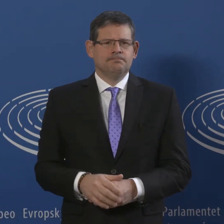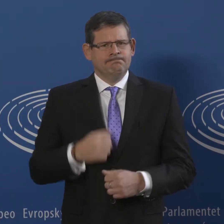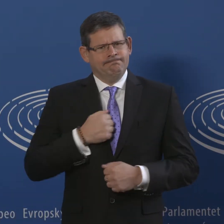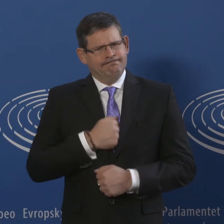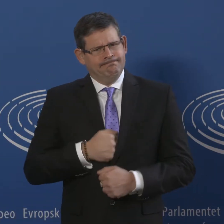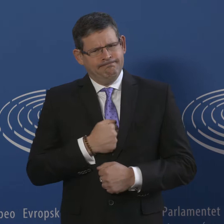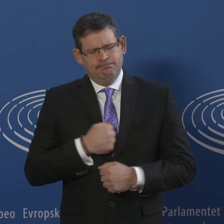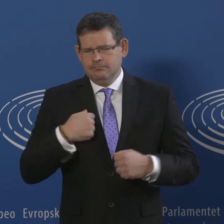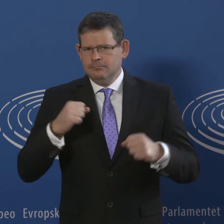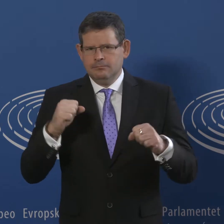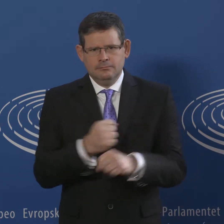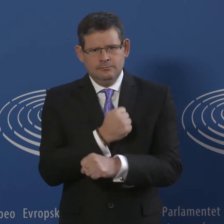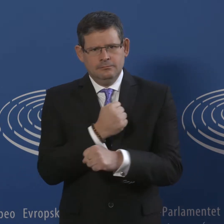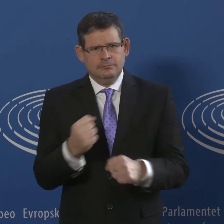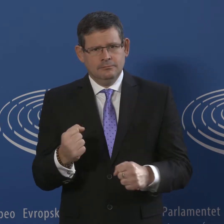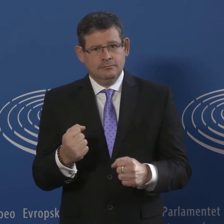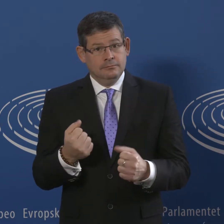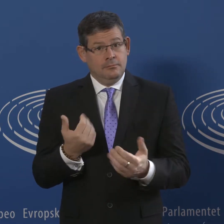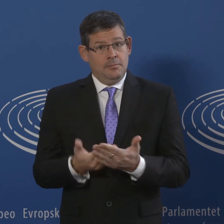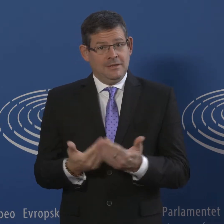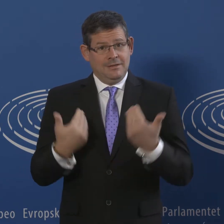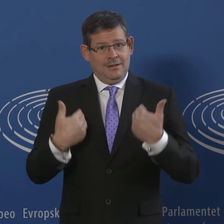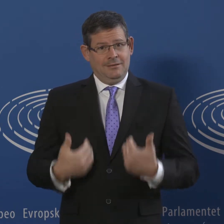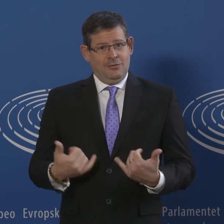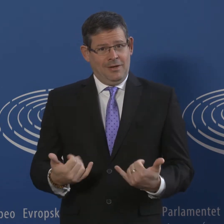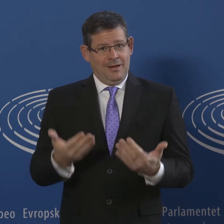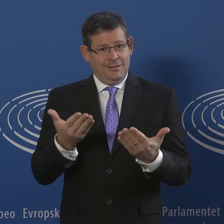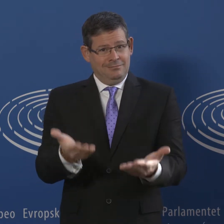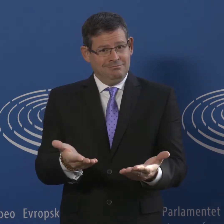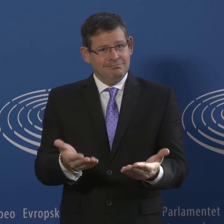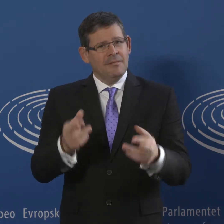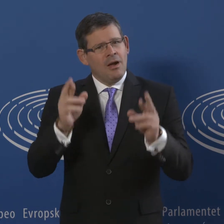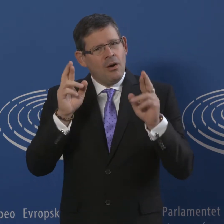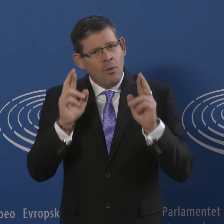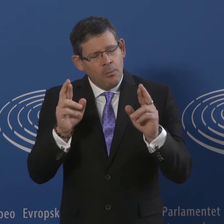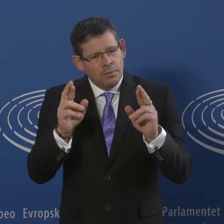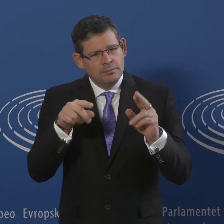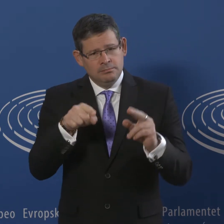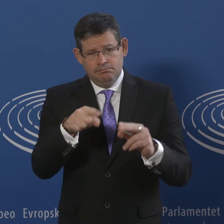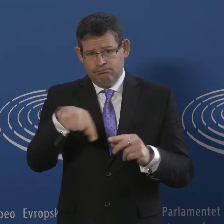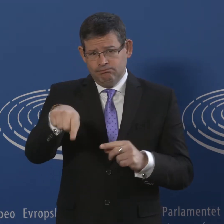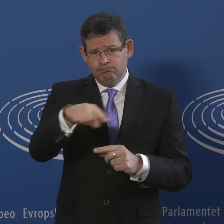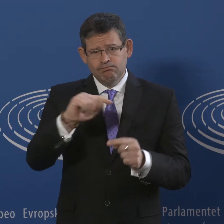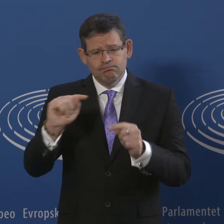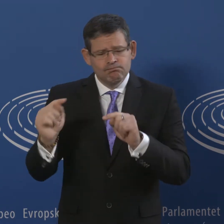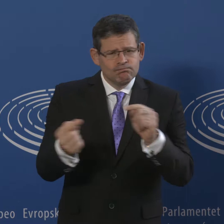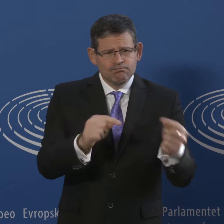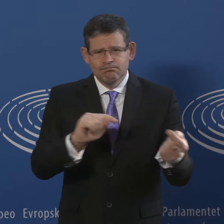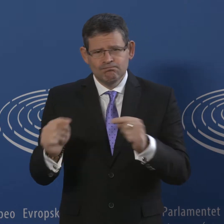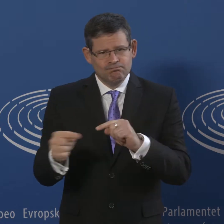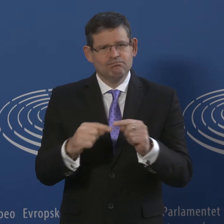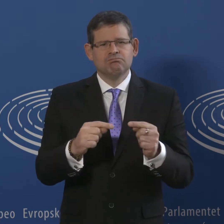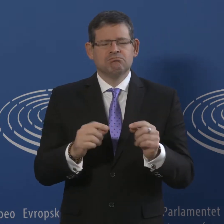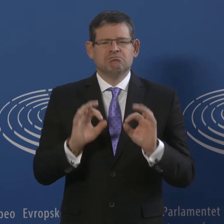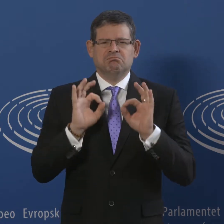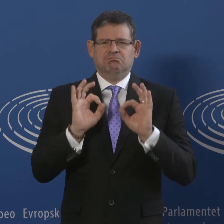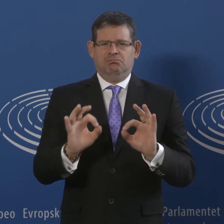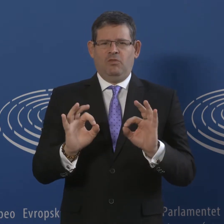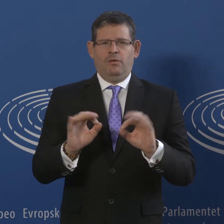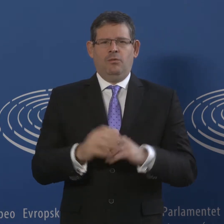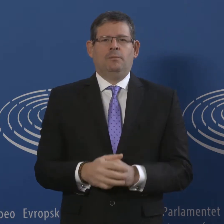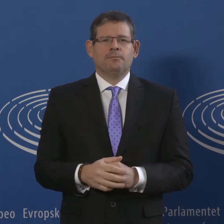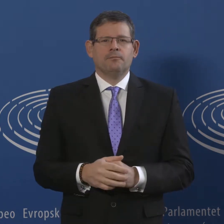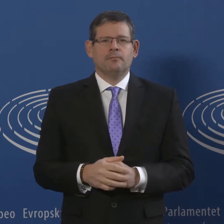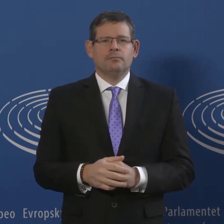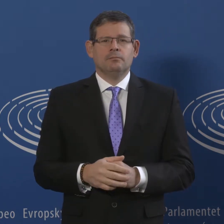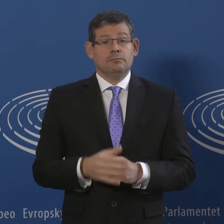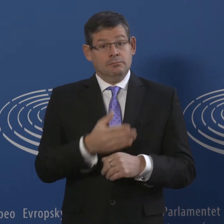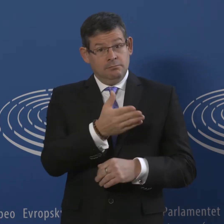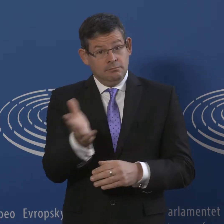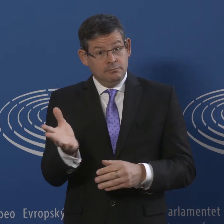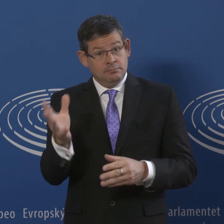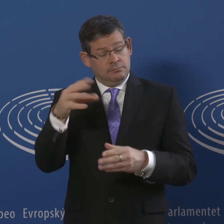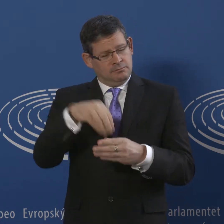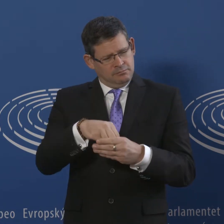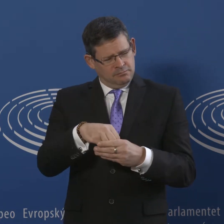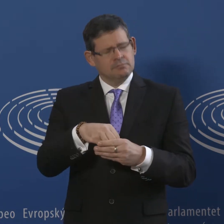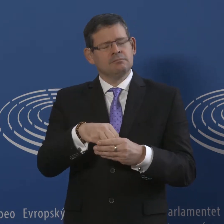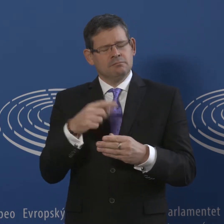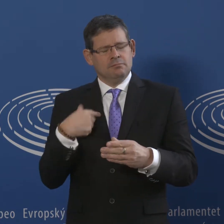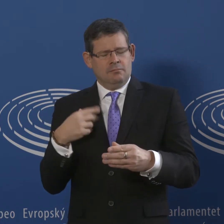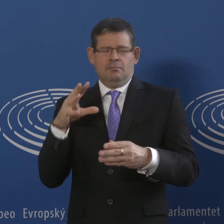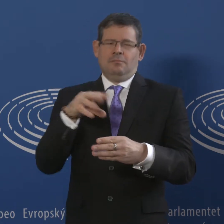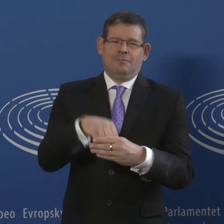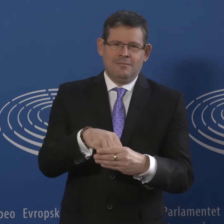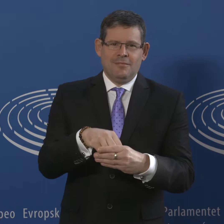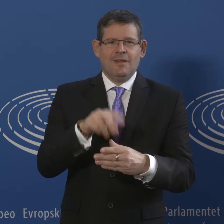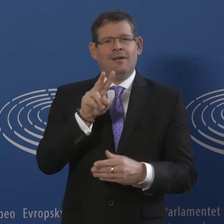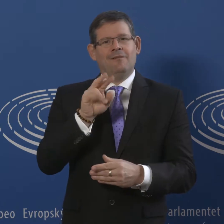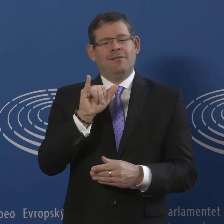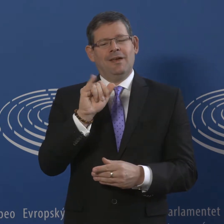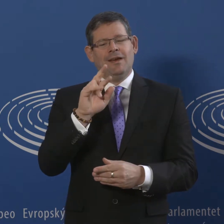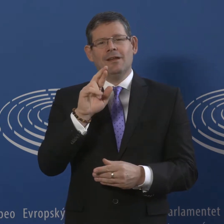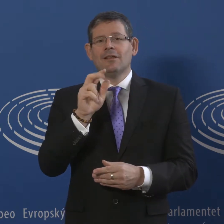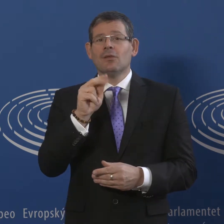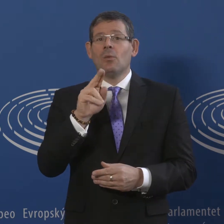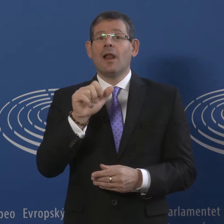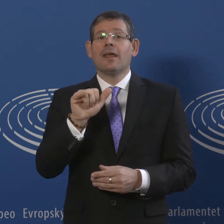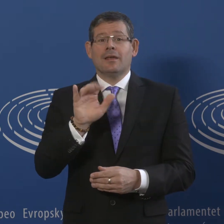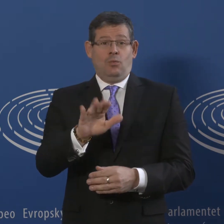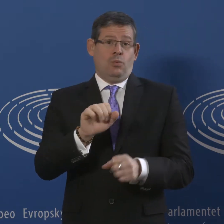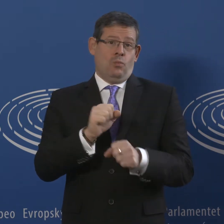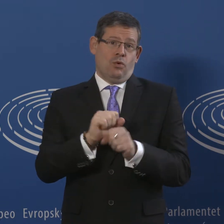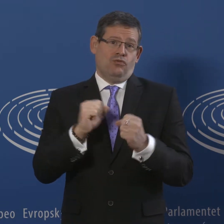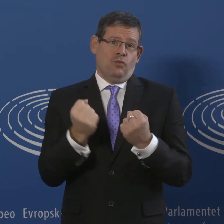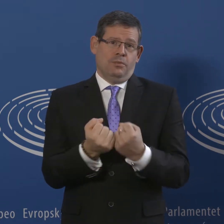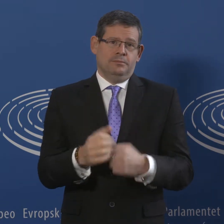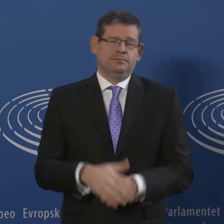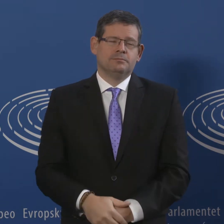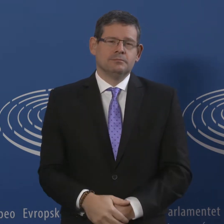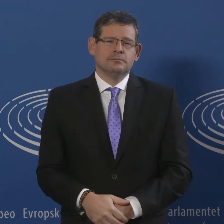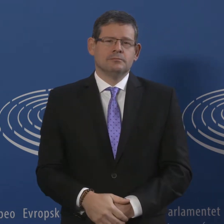I regret that I cannot be present today but I do hope that your discussion will be fruitful. Let me participate in the workshop virtually!